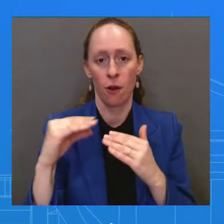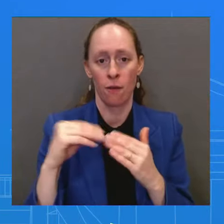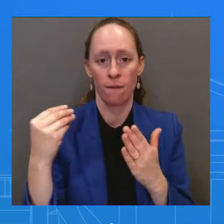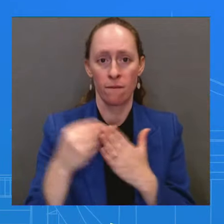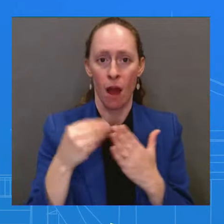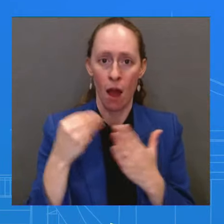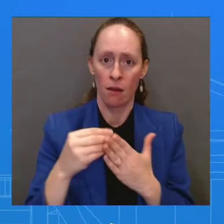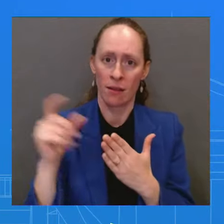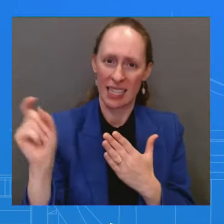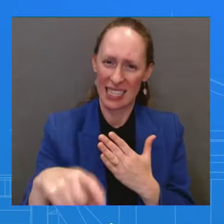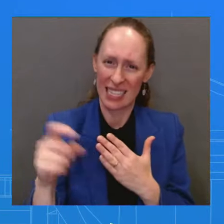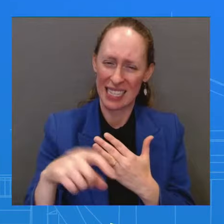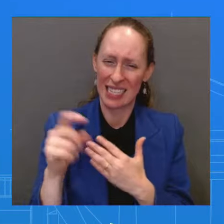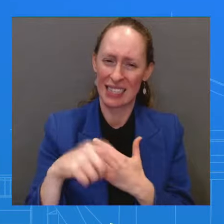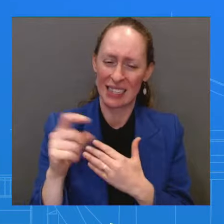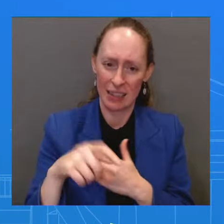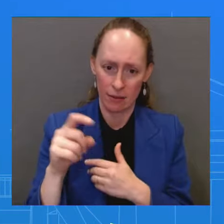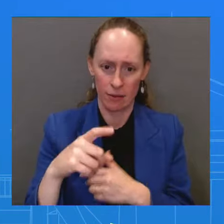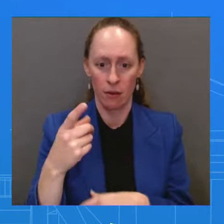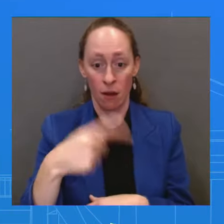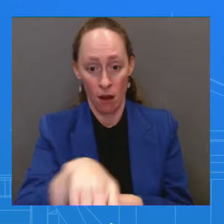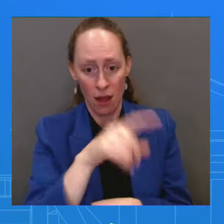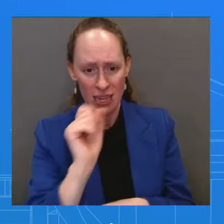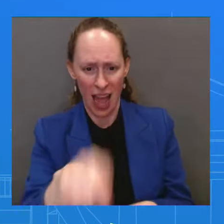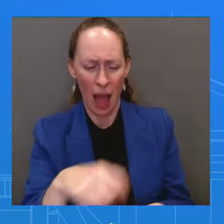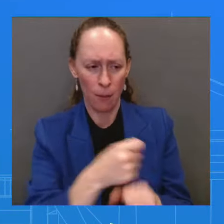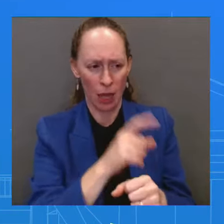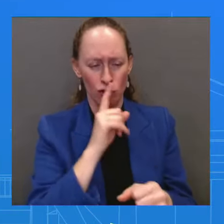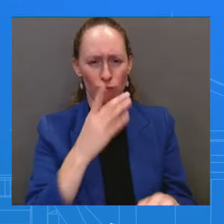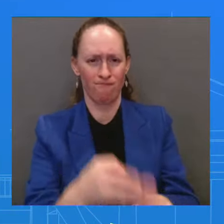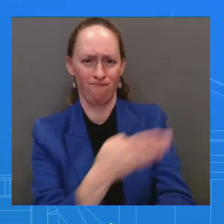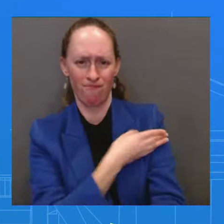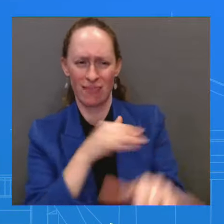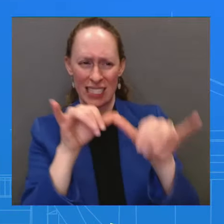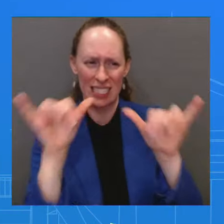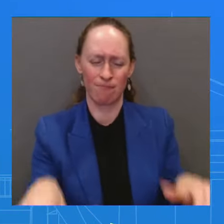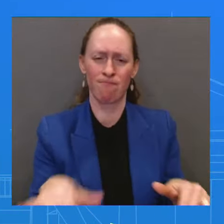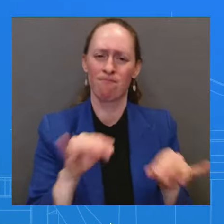humane -- humane way. When it comes to Ukraine -- and you heard me say this -- they -- we want to con- --